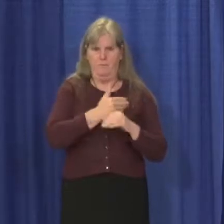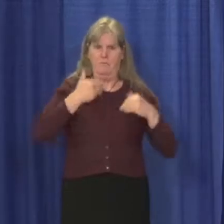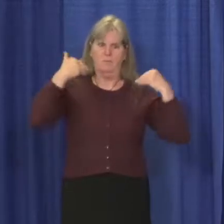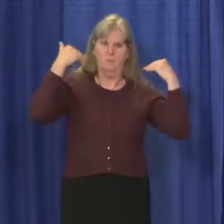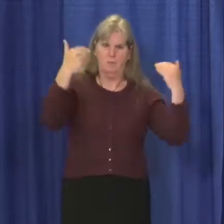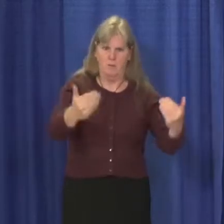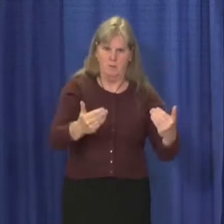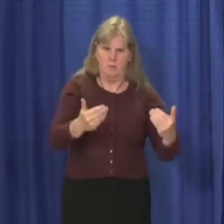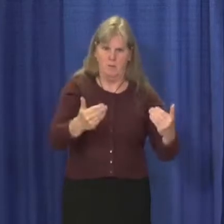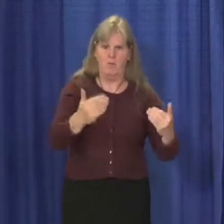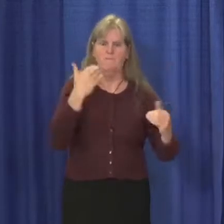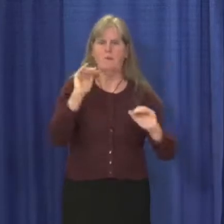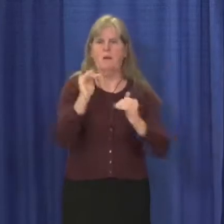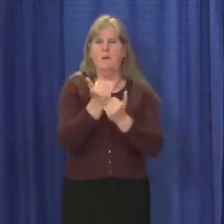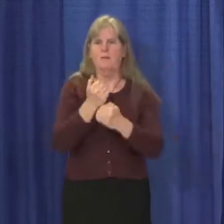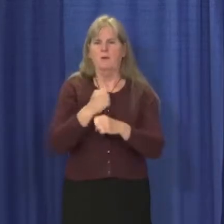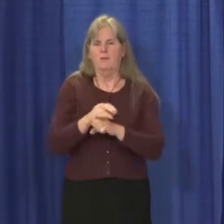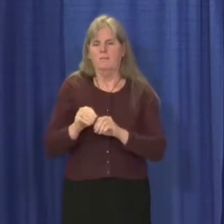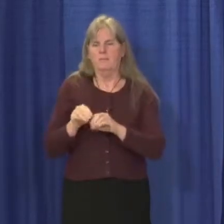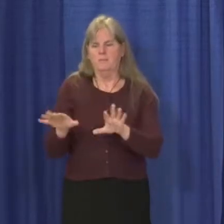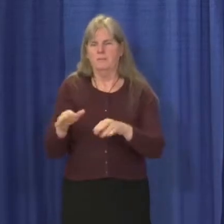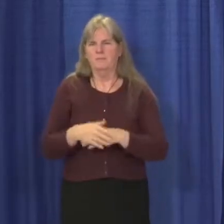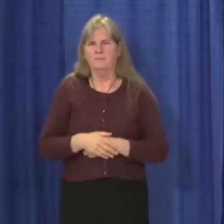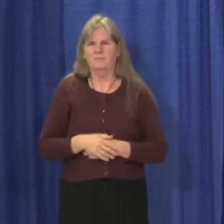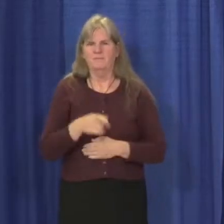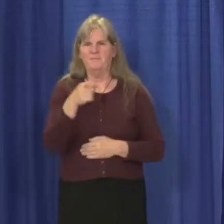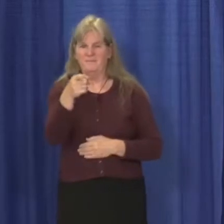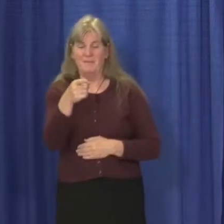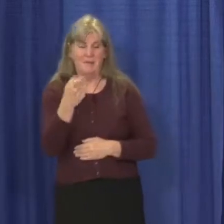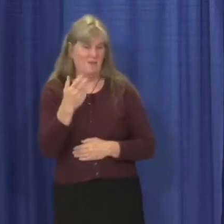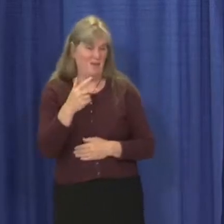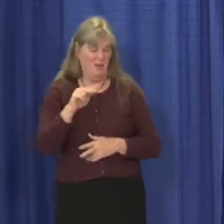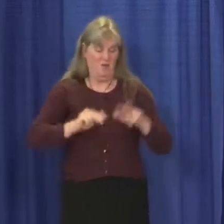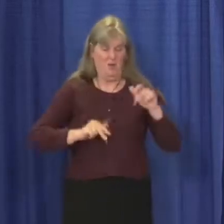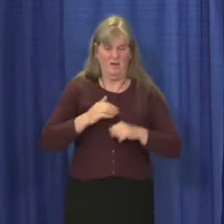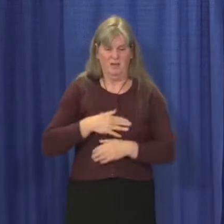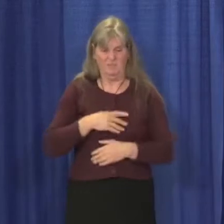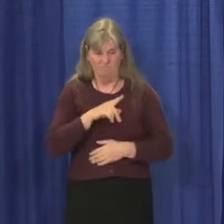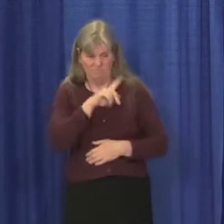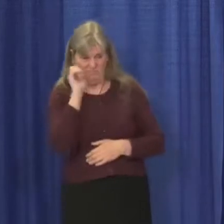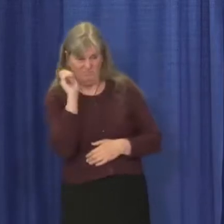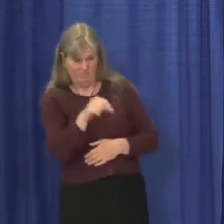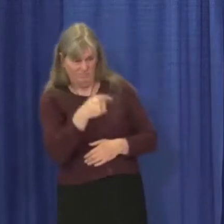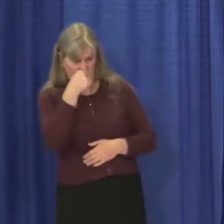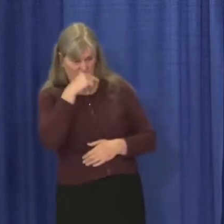transmission. It may feel awkward to pop the question can I ask if you are